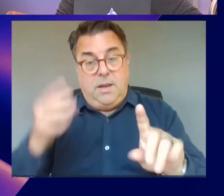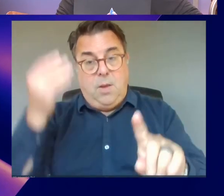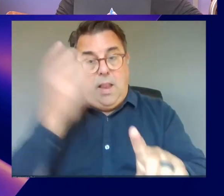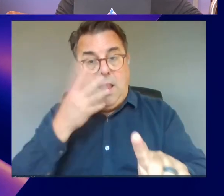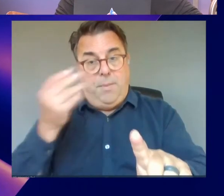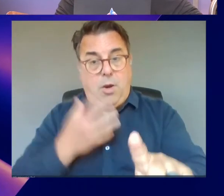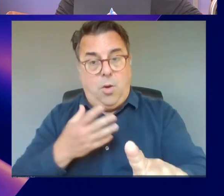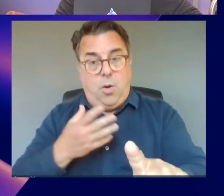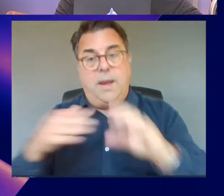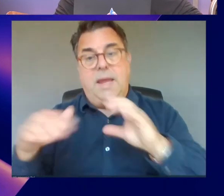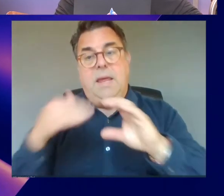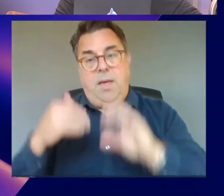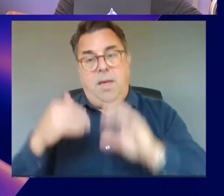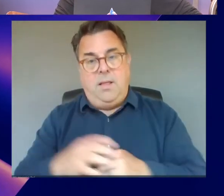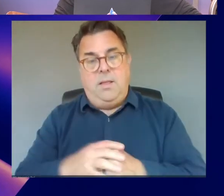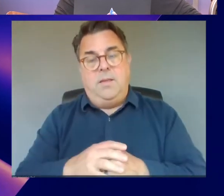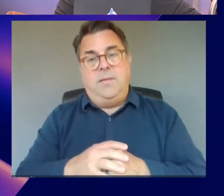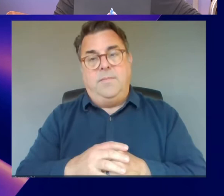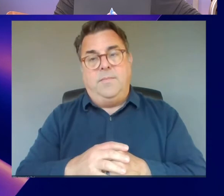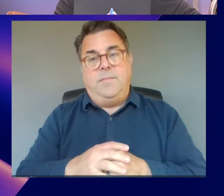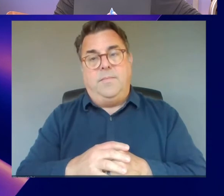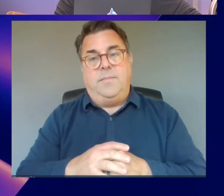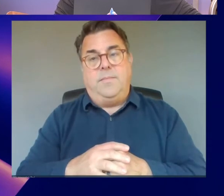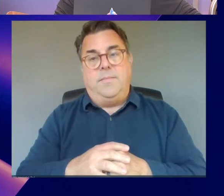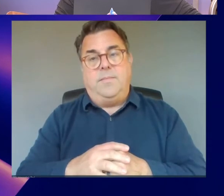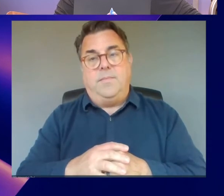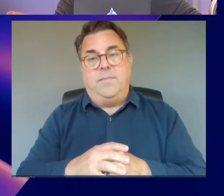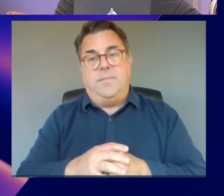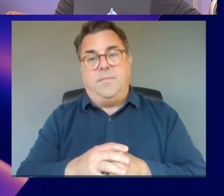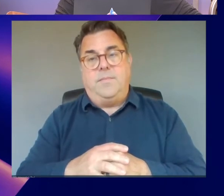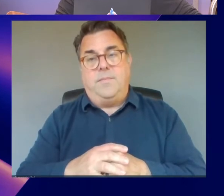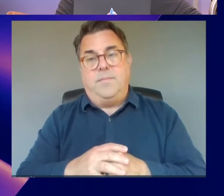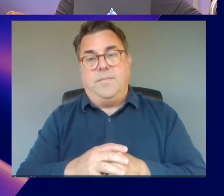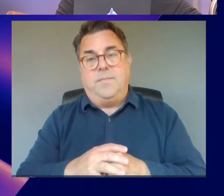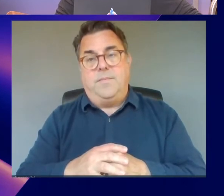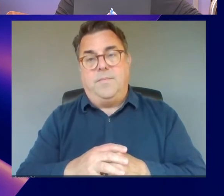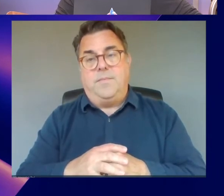So, let me just go back here